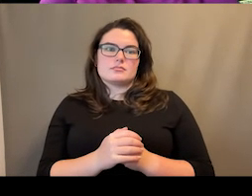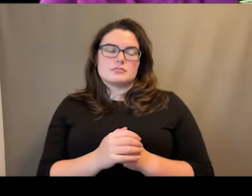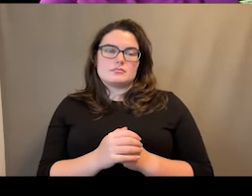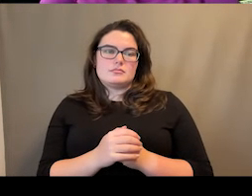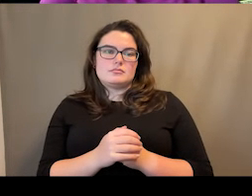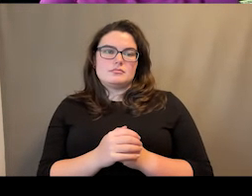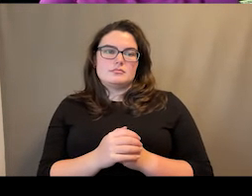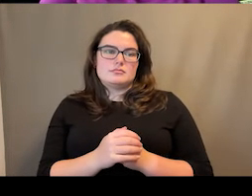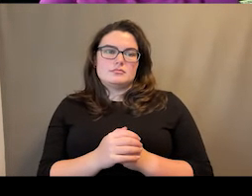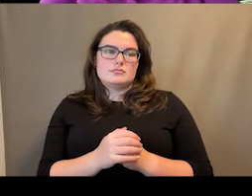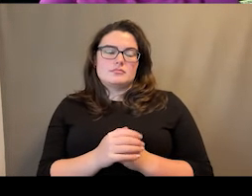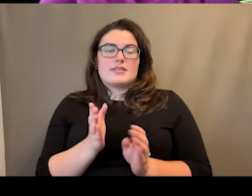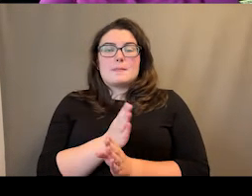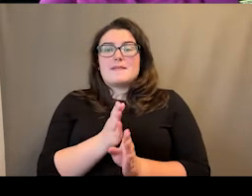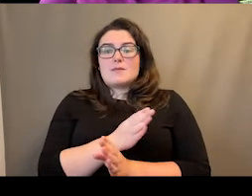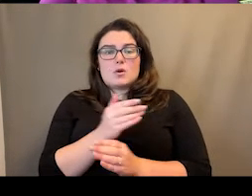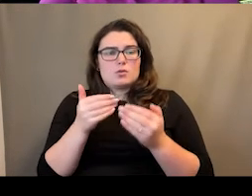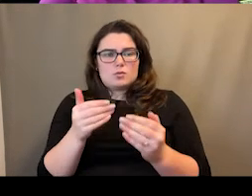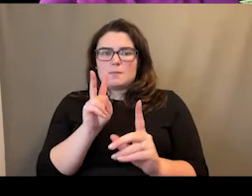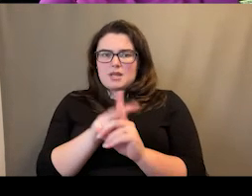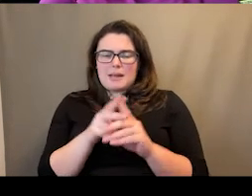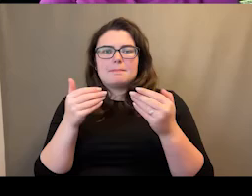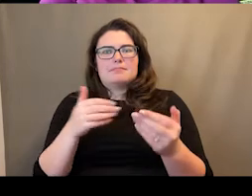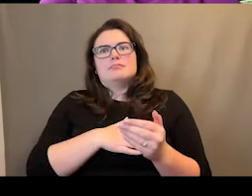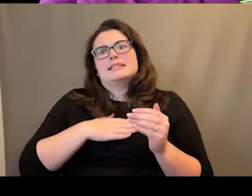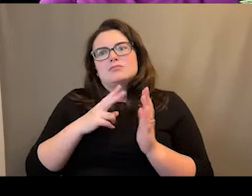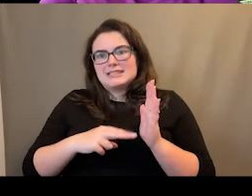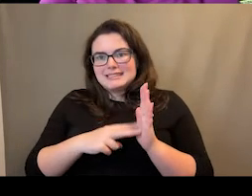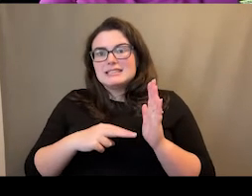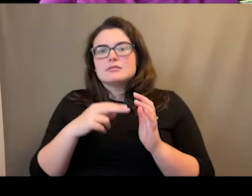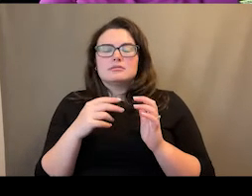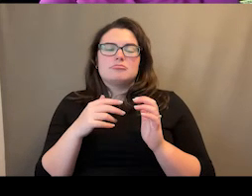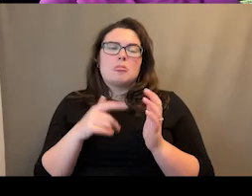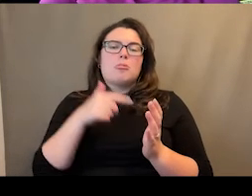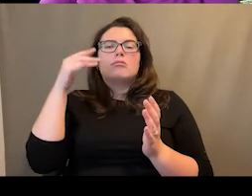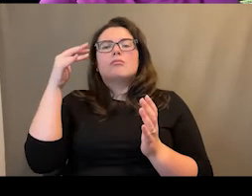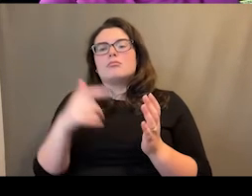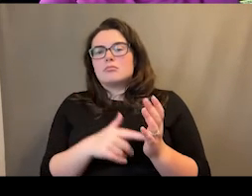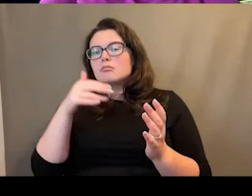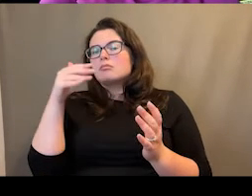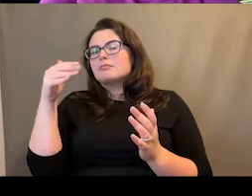Before you apply read. Every now and then, the part G,